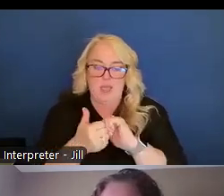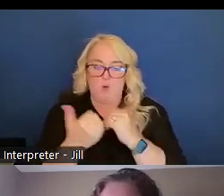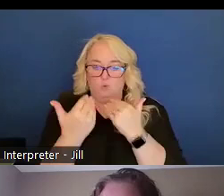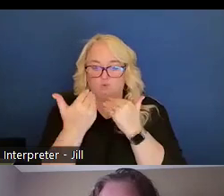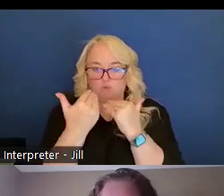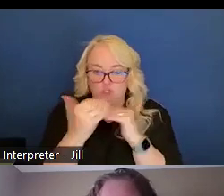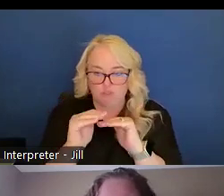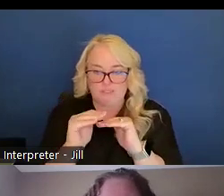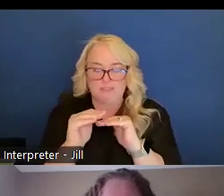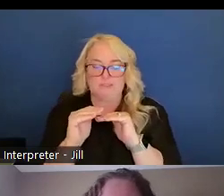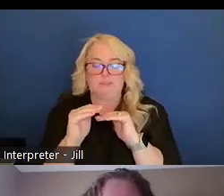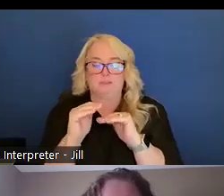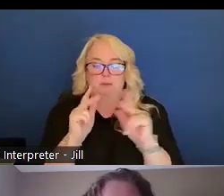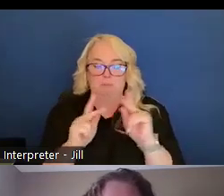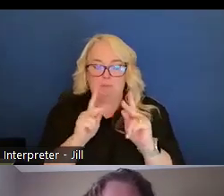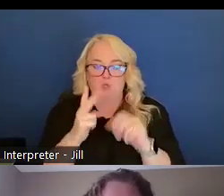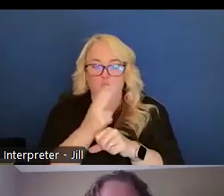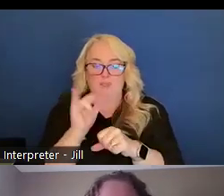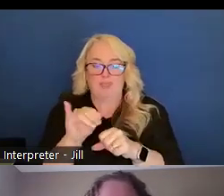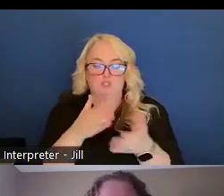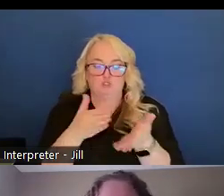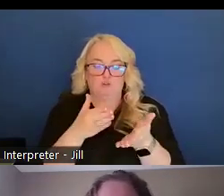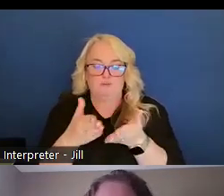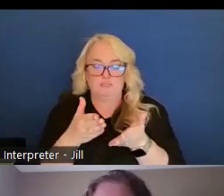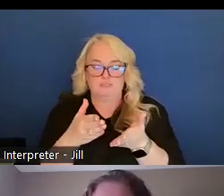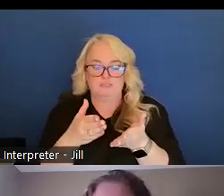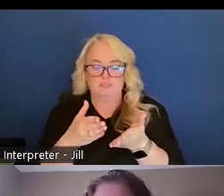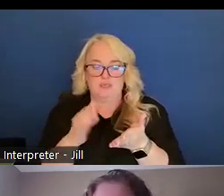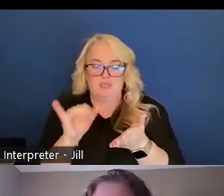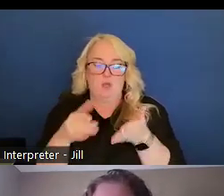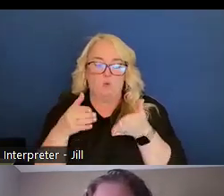using the service in a way that wasn't intended. So, of course,